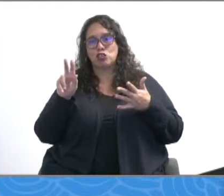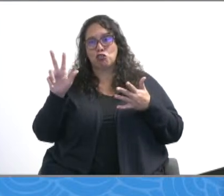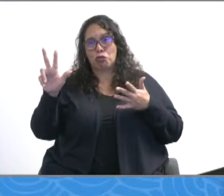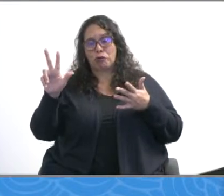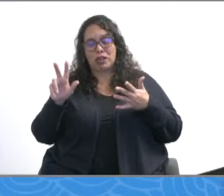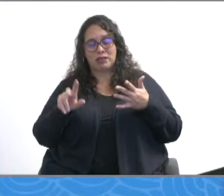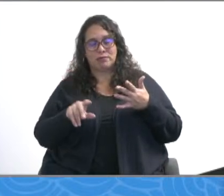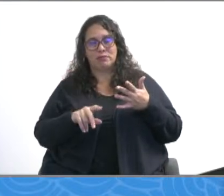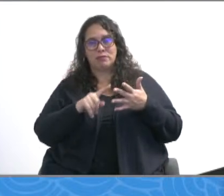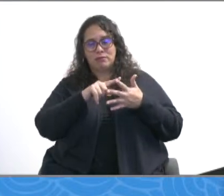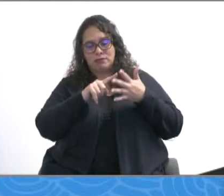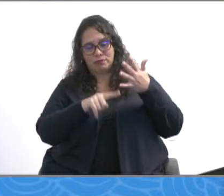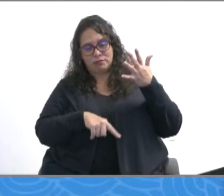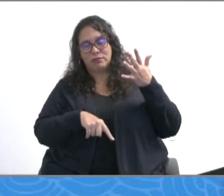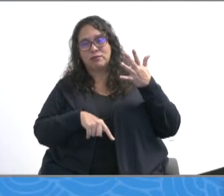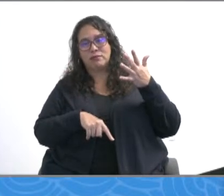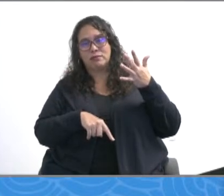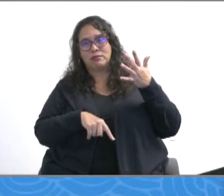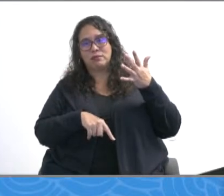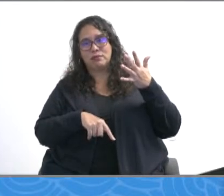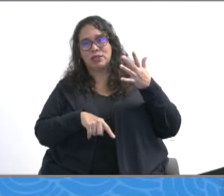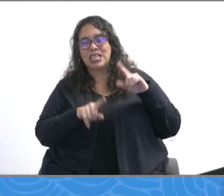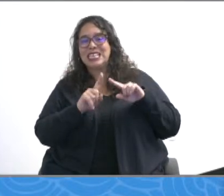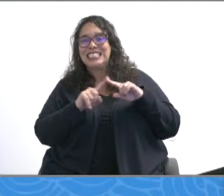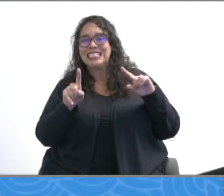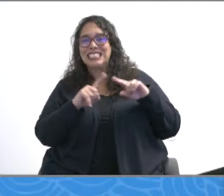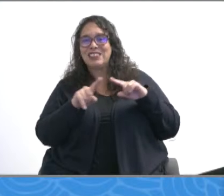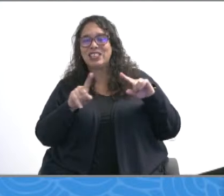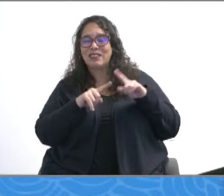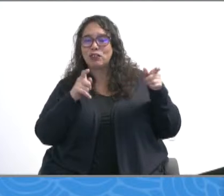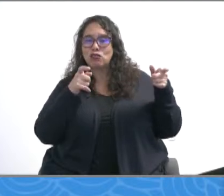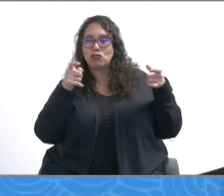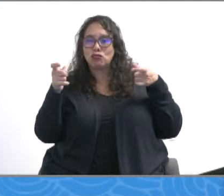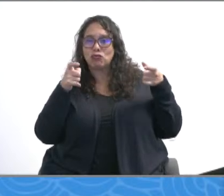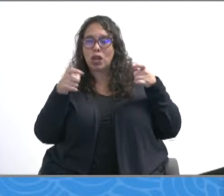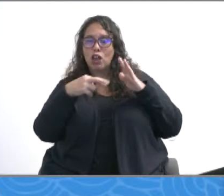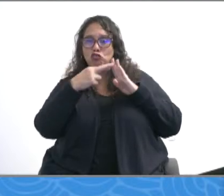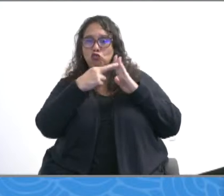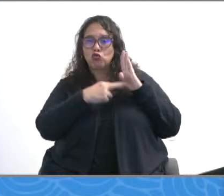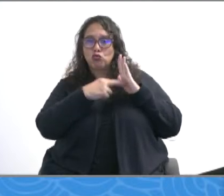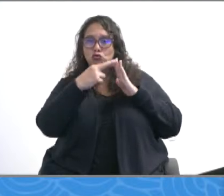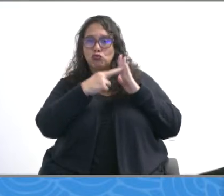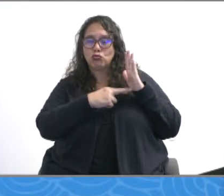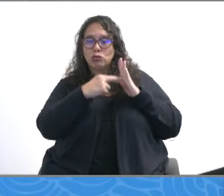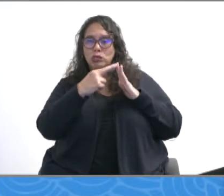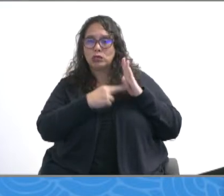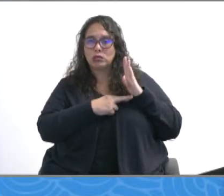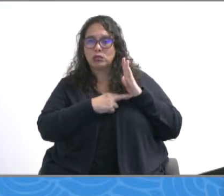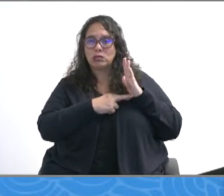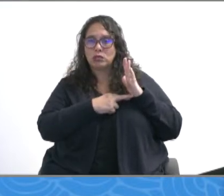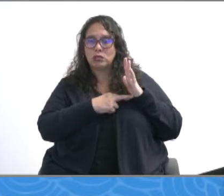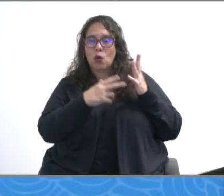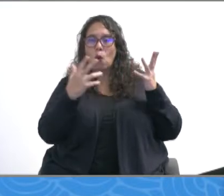These all have very different regulations regarding allowability of what you can use those funds for,